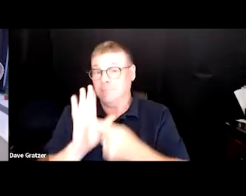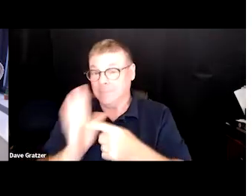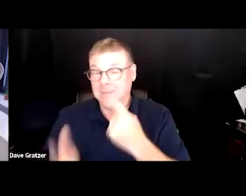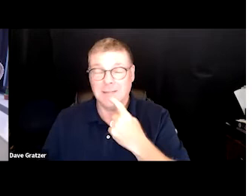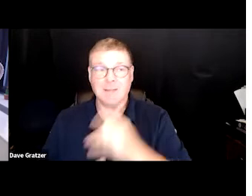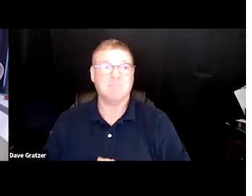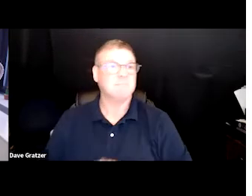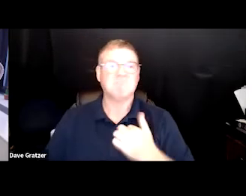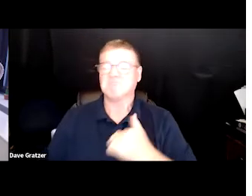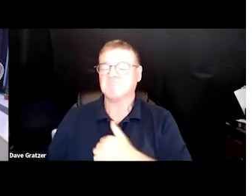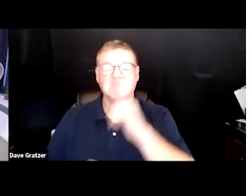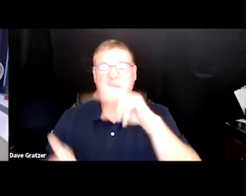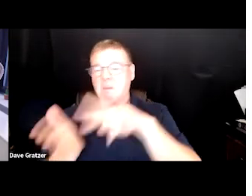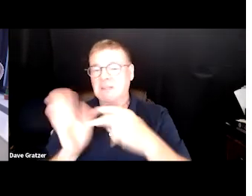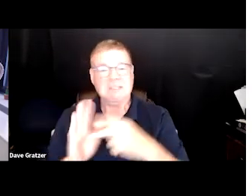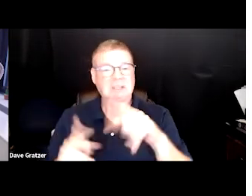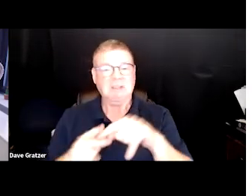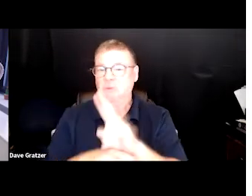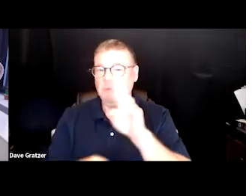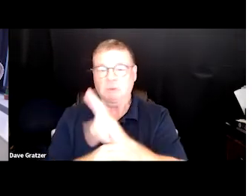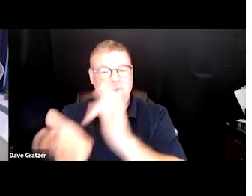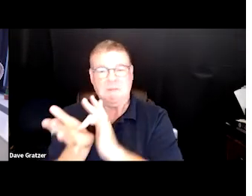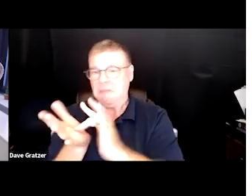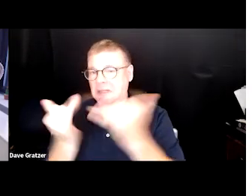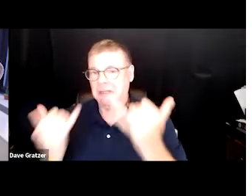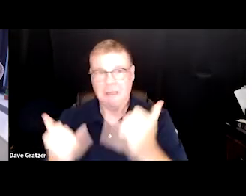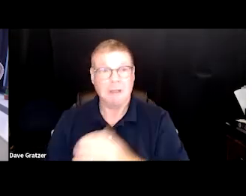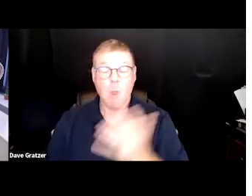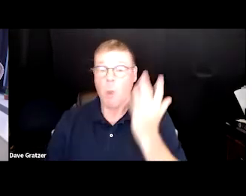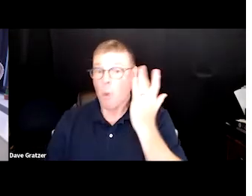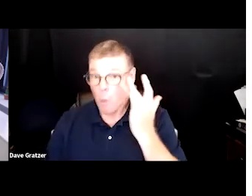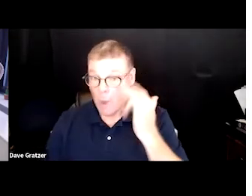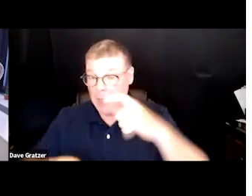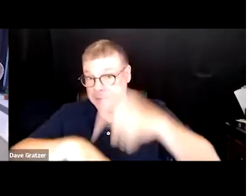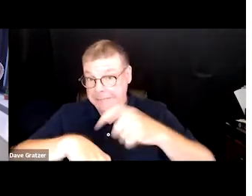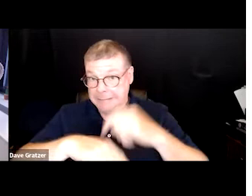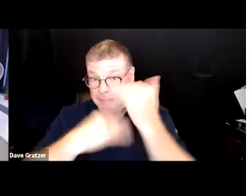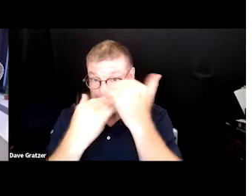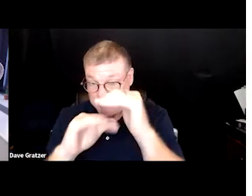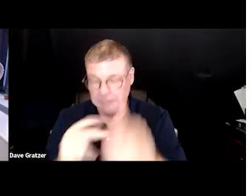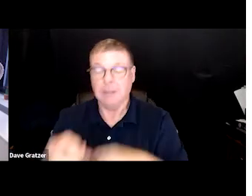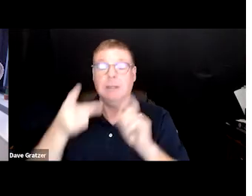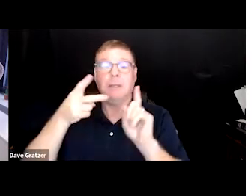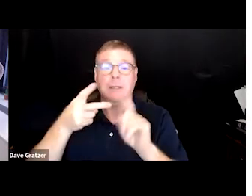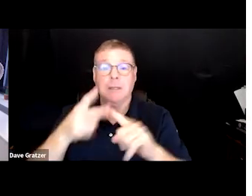"We don't intend to start Suboxone here because of number one, time constraints and number two, time constraints.